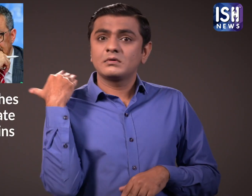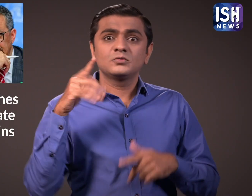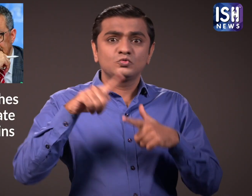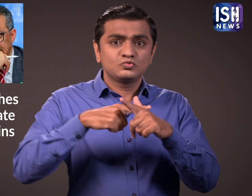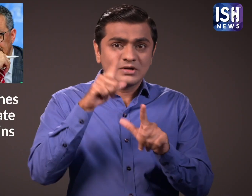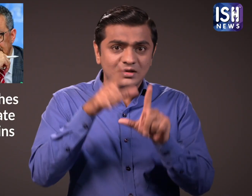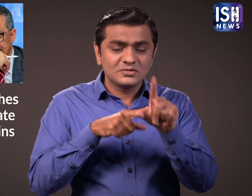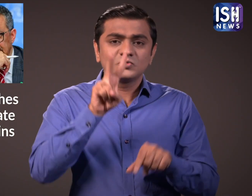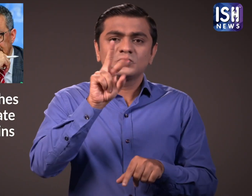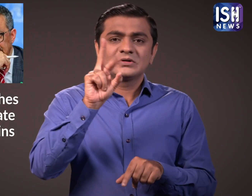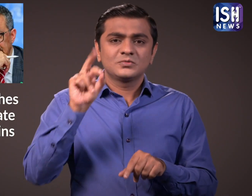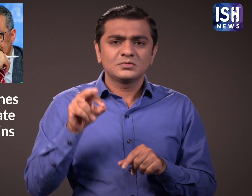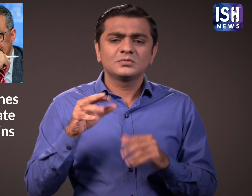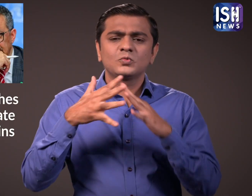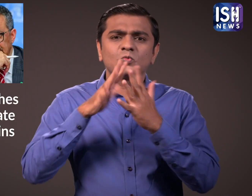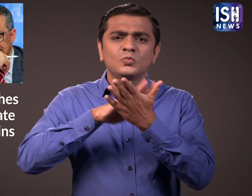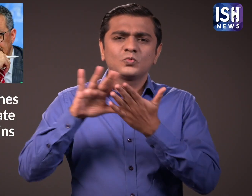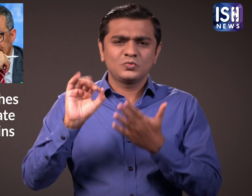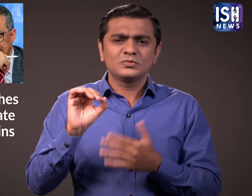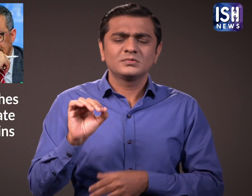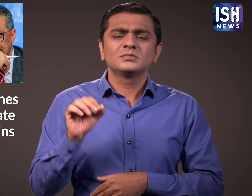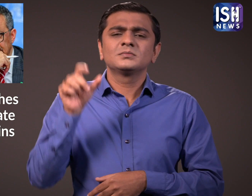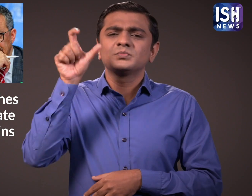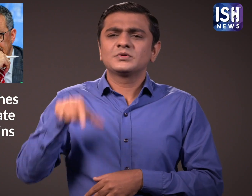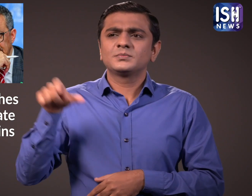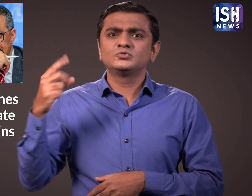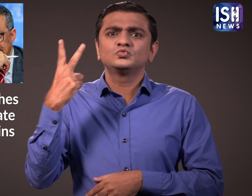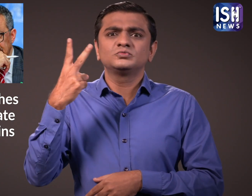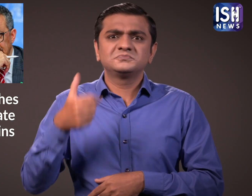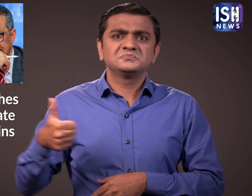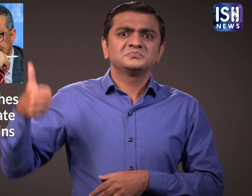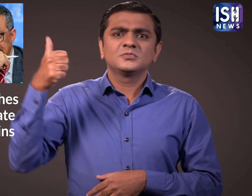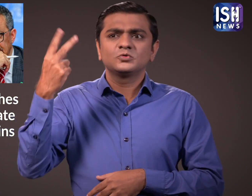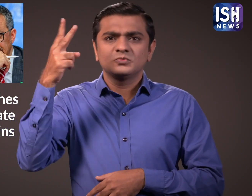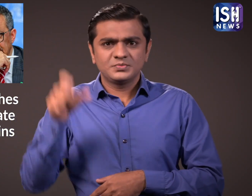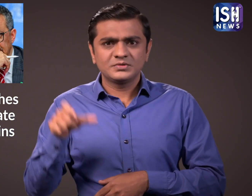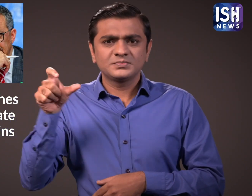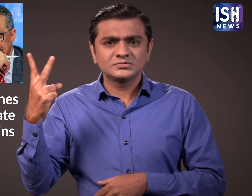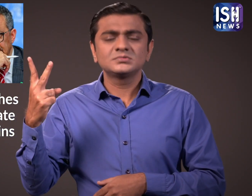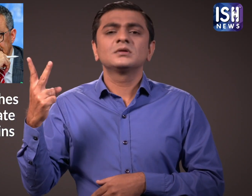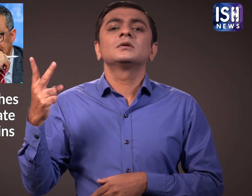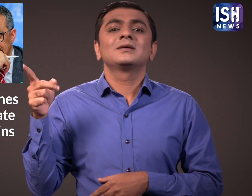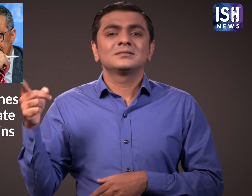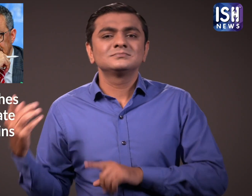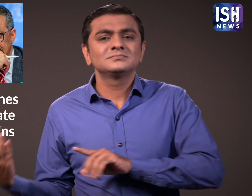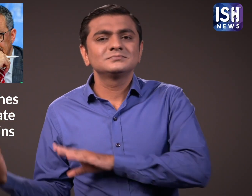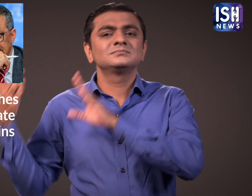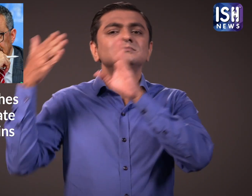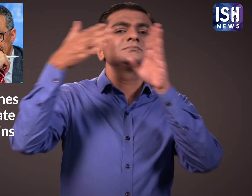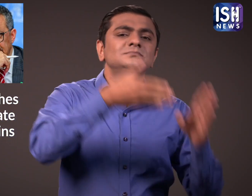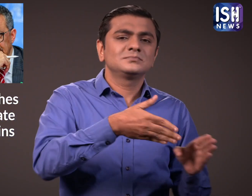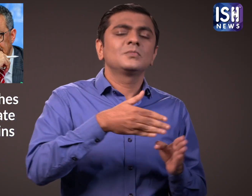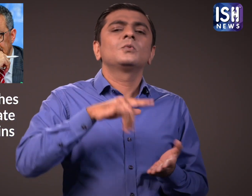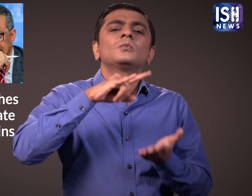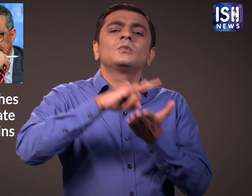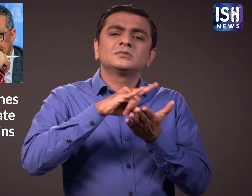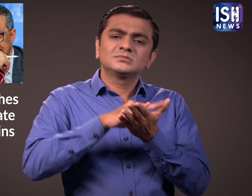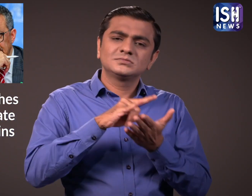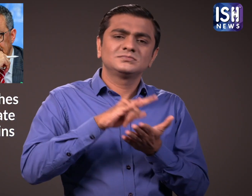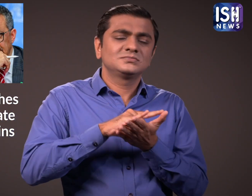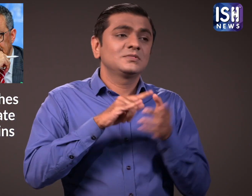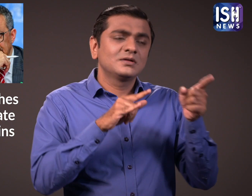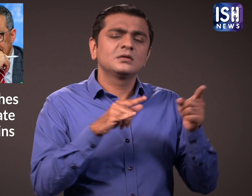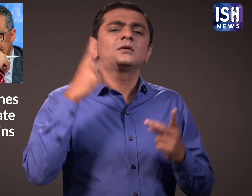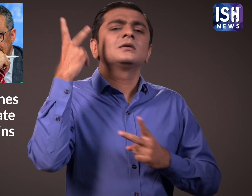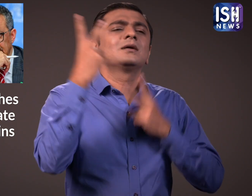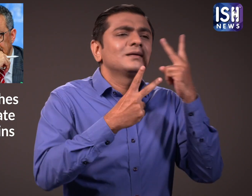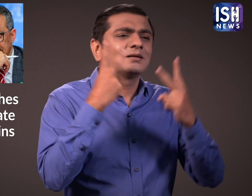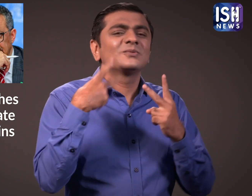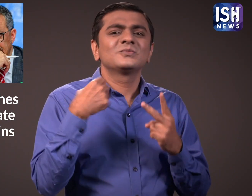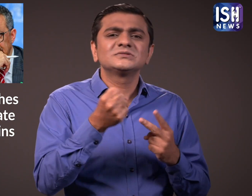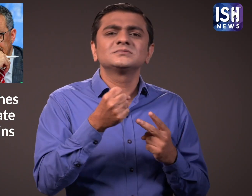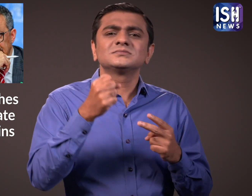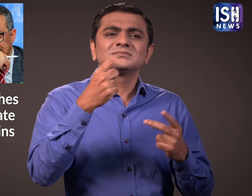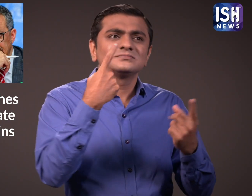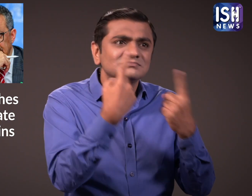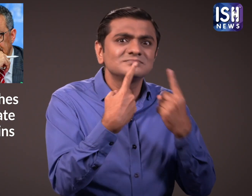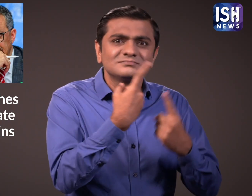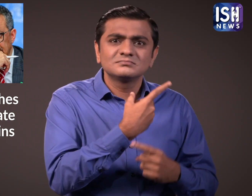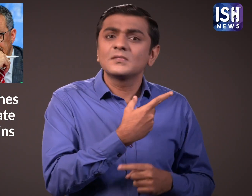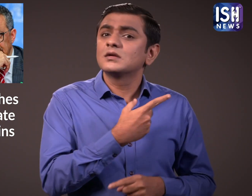In July 2020, two WHO officials were allowed to visit China,